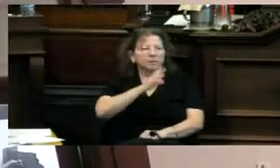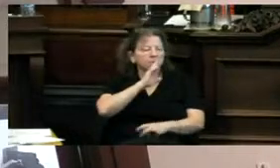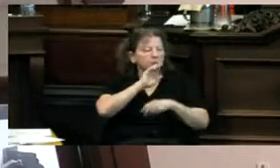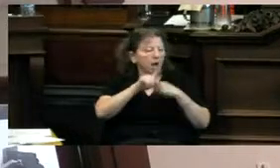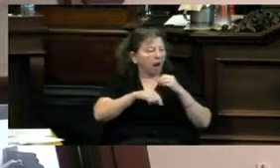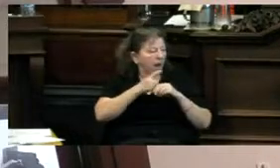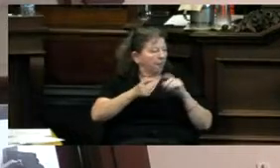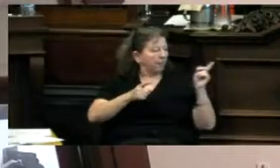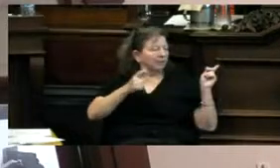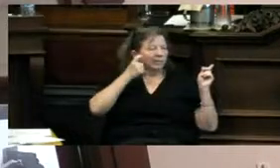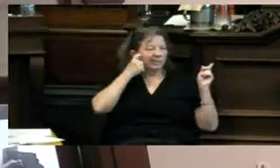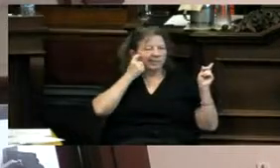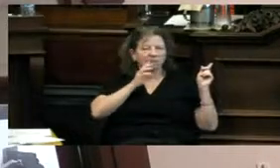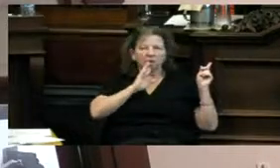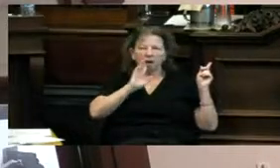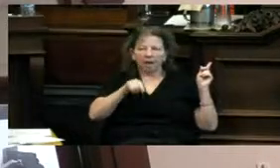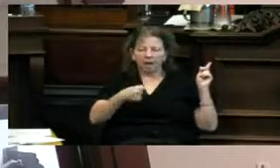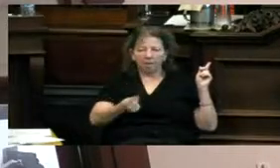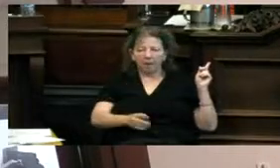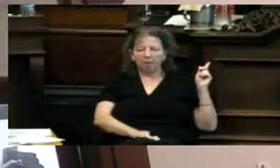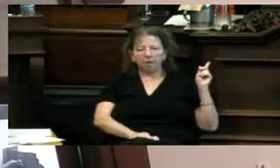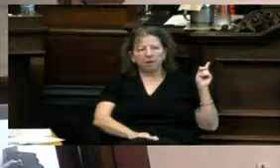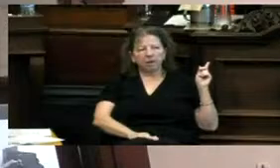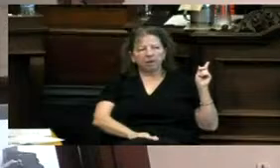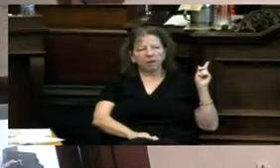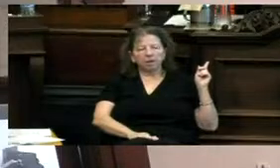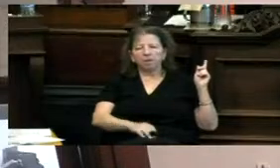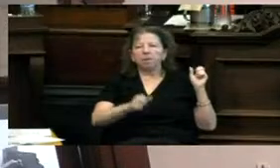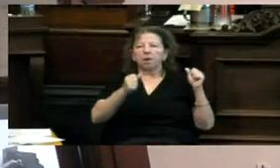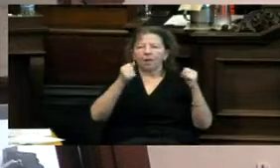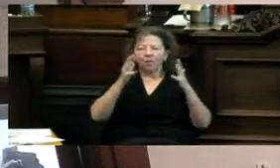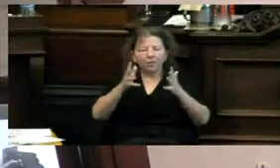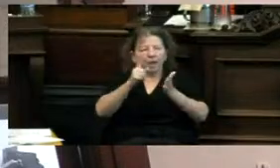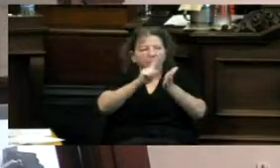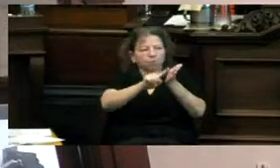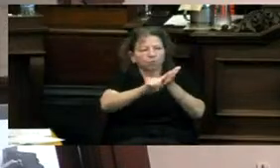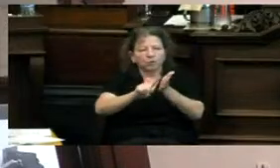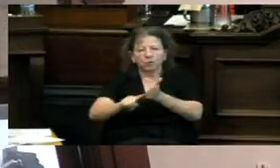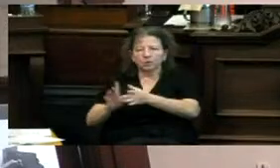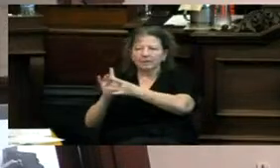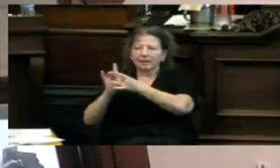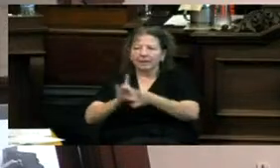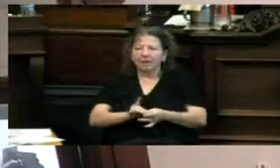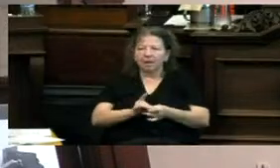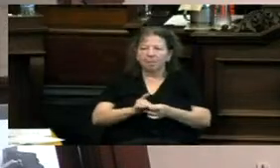Councilman. Thank you. So in alignment with what council